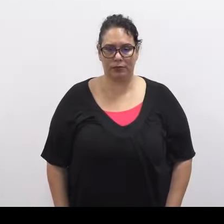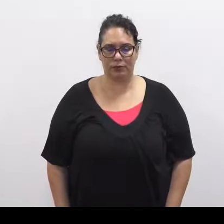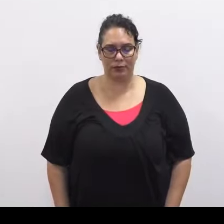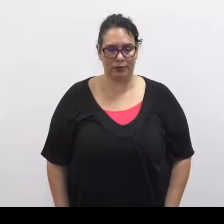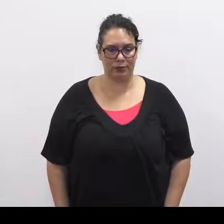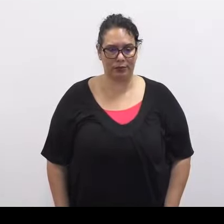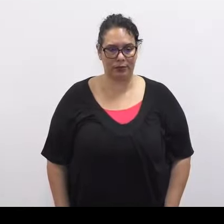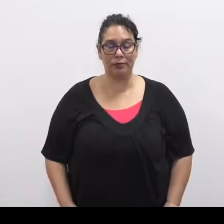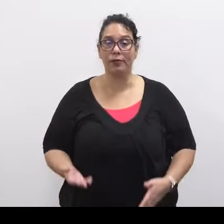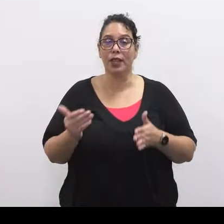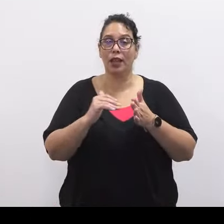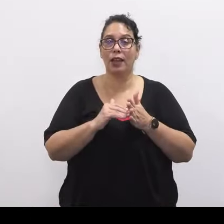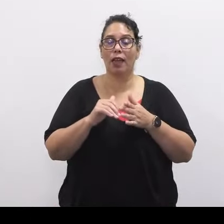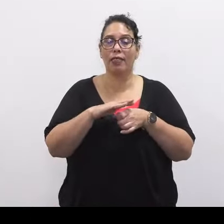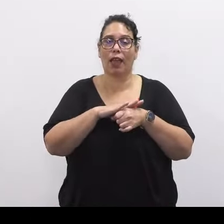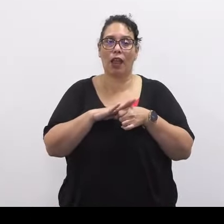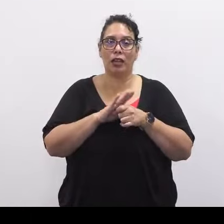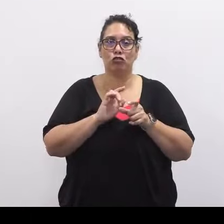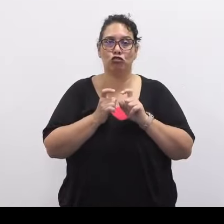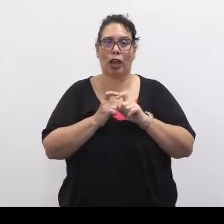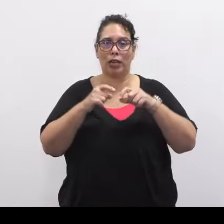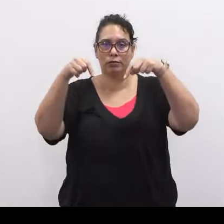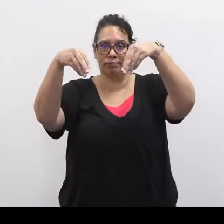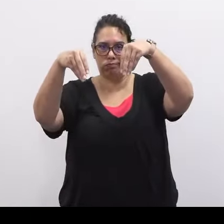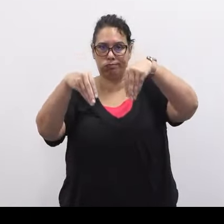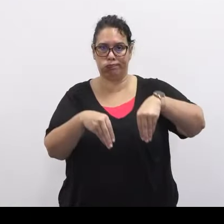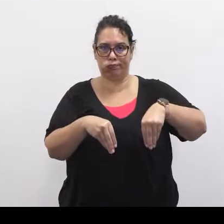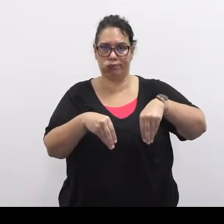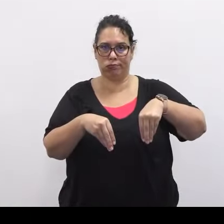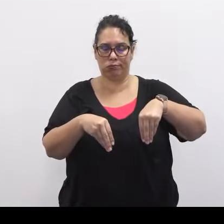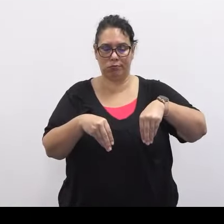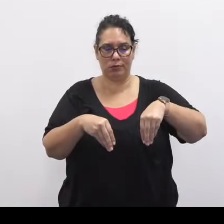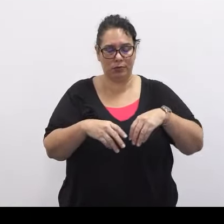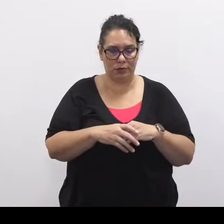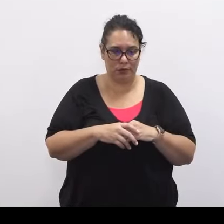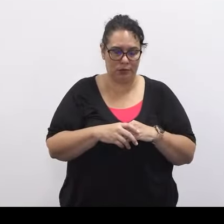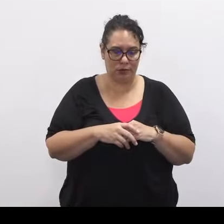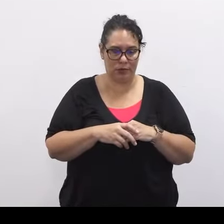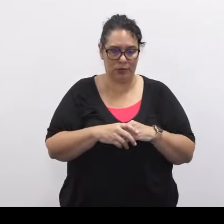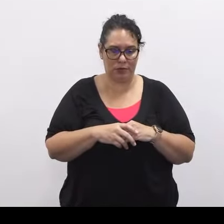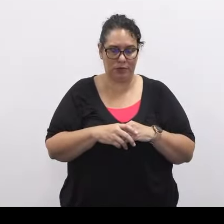Again, these are the areas that would be changing that would be effected by a change to this map.